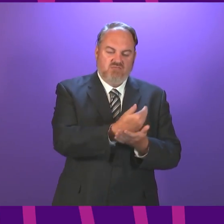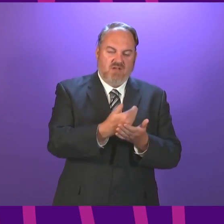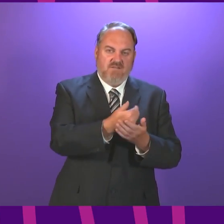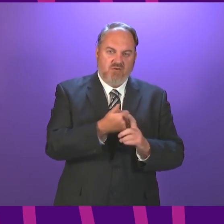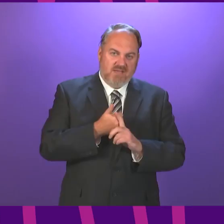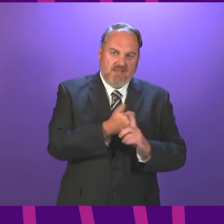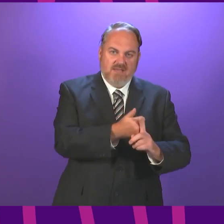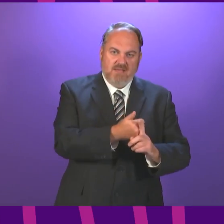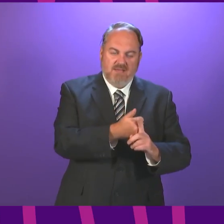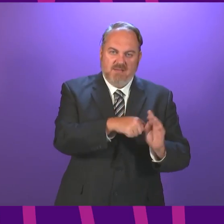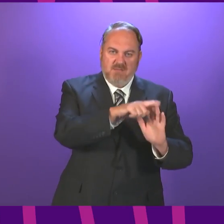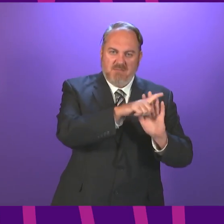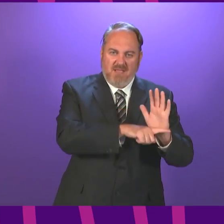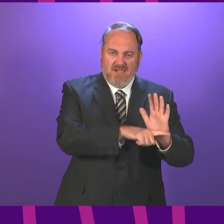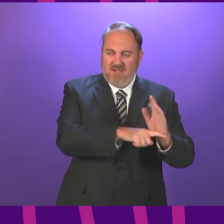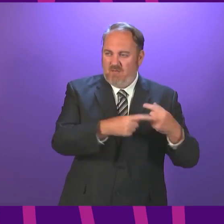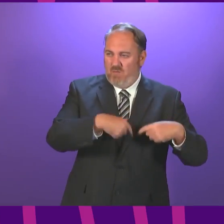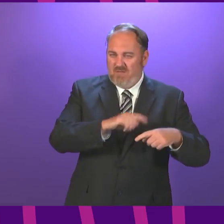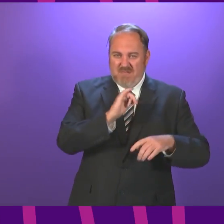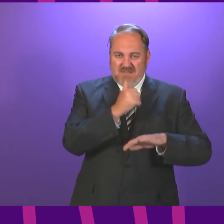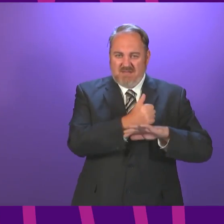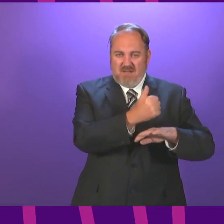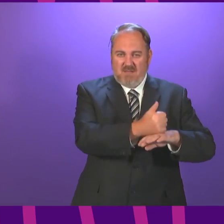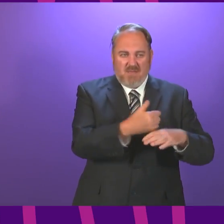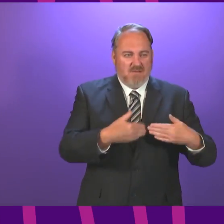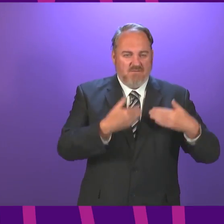for launch. The bill has been developed by front-line experts to guarantee that everyone